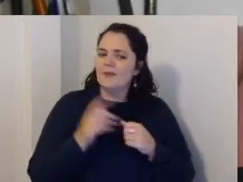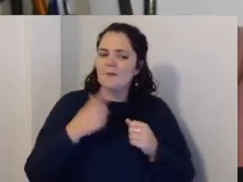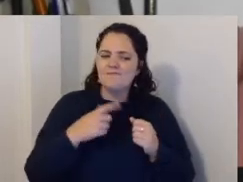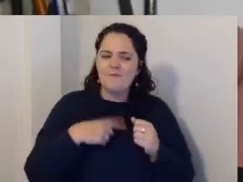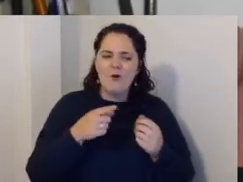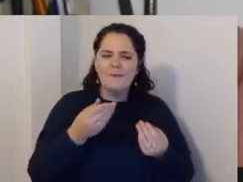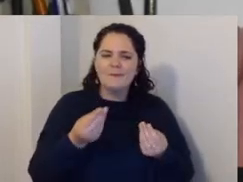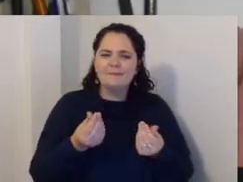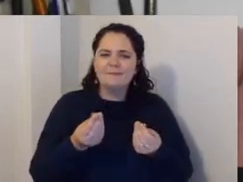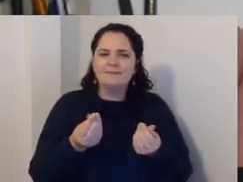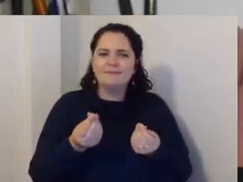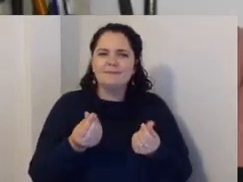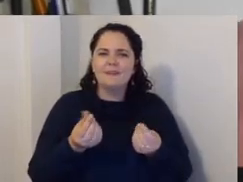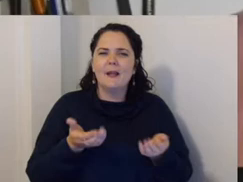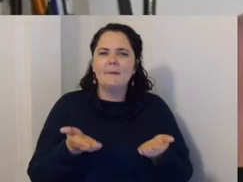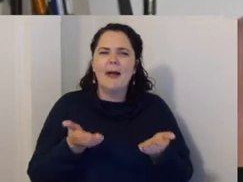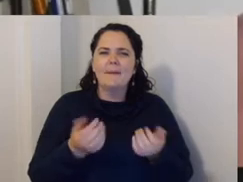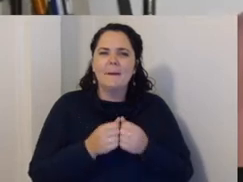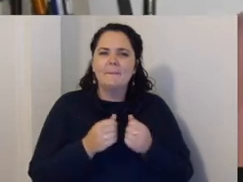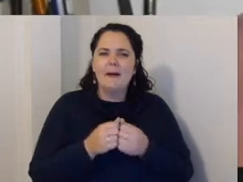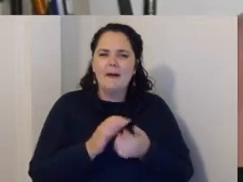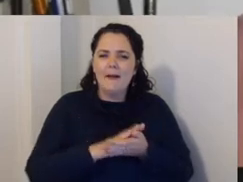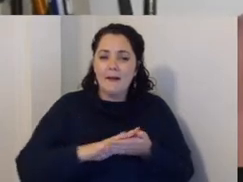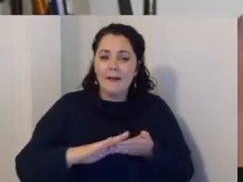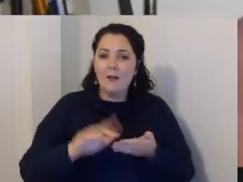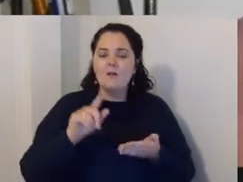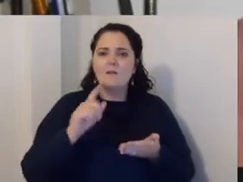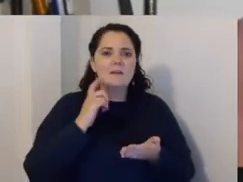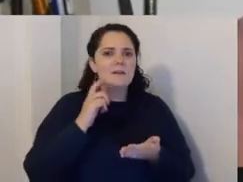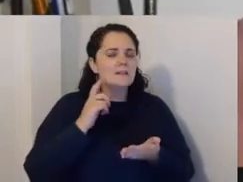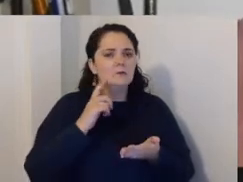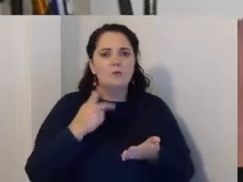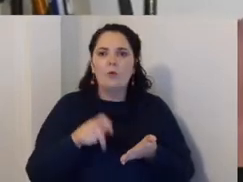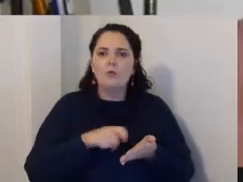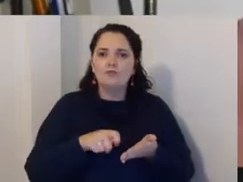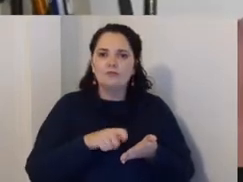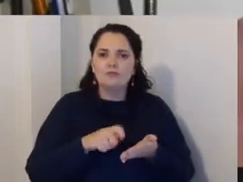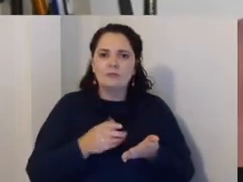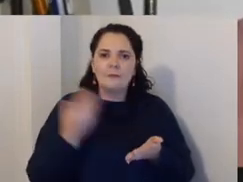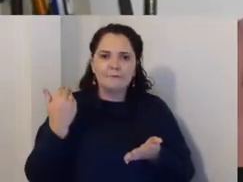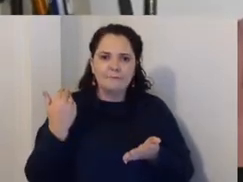because of the surface of that paper it enables you to erase very very effectively now for this